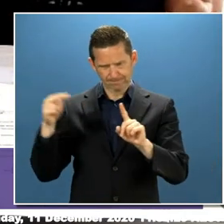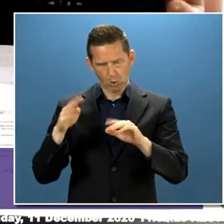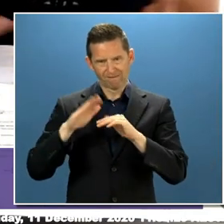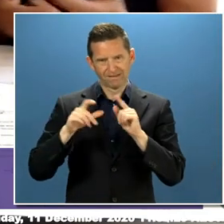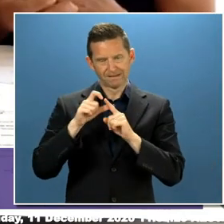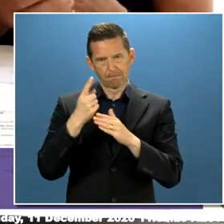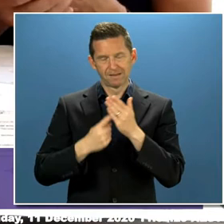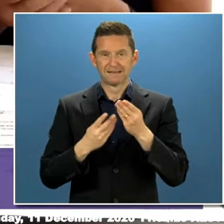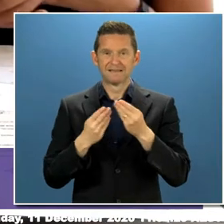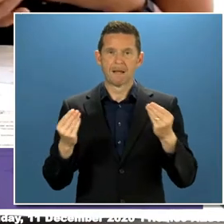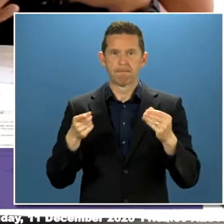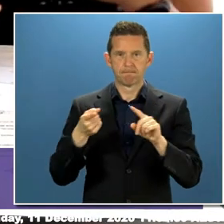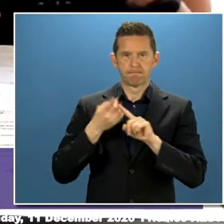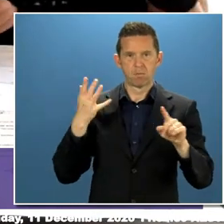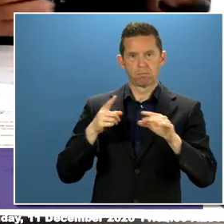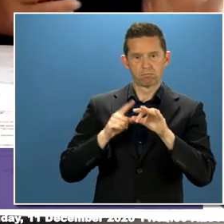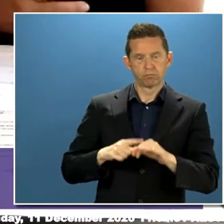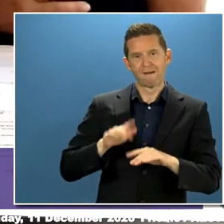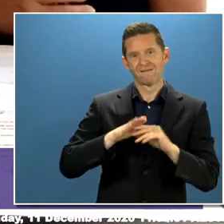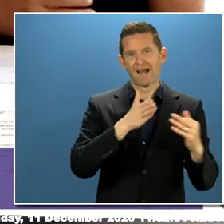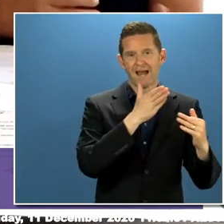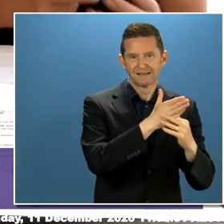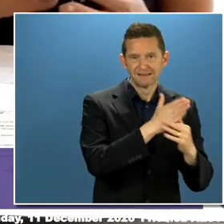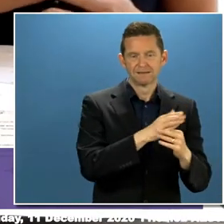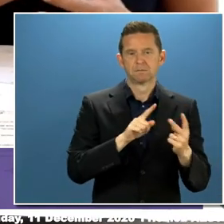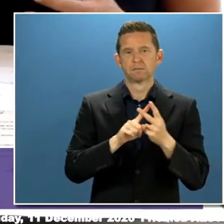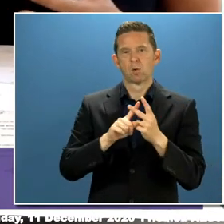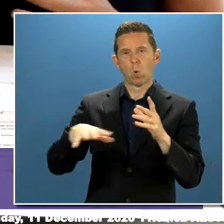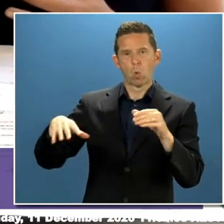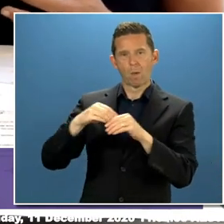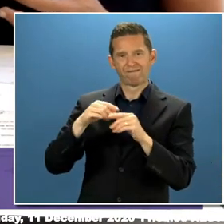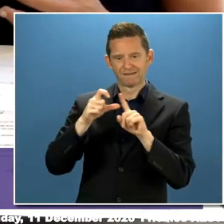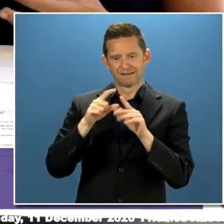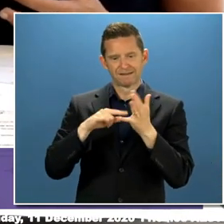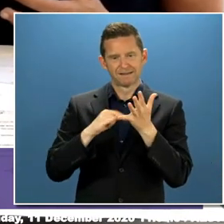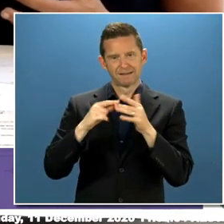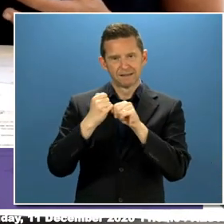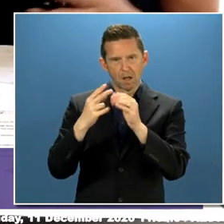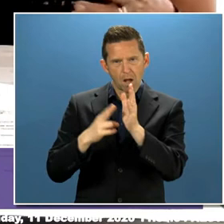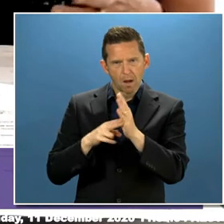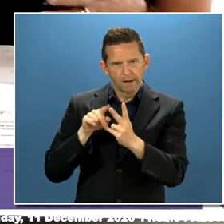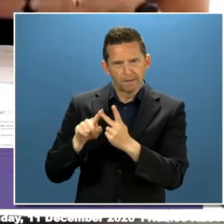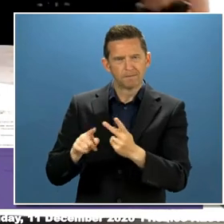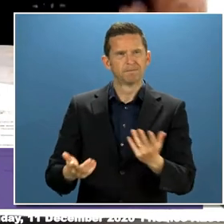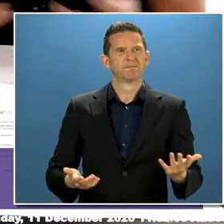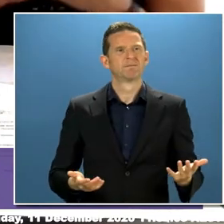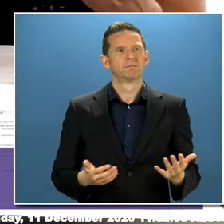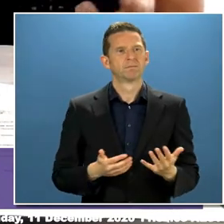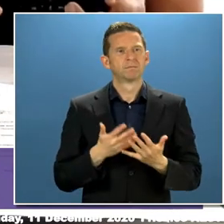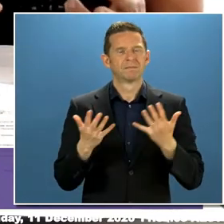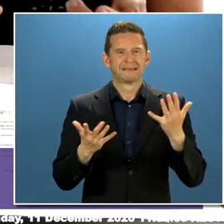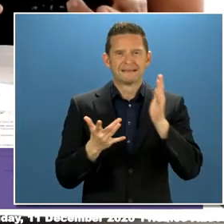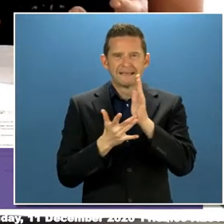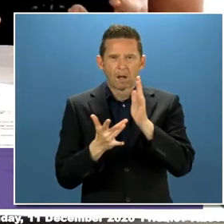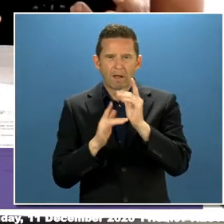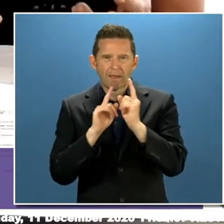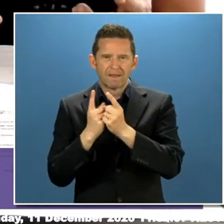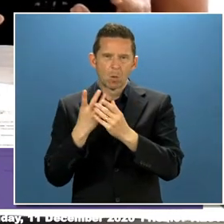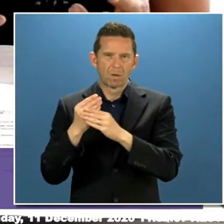access, some inclusive design, so the more technical aspects of disability.